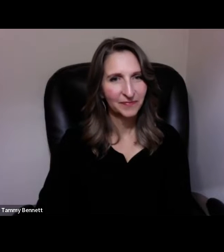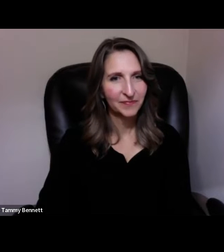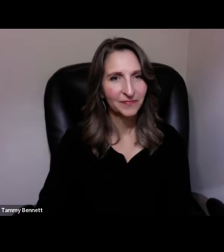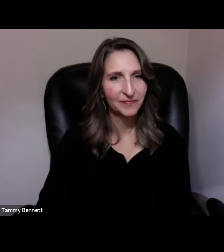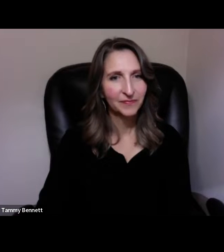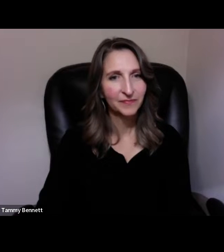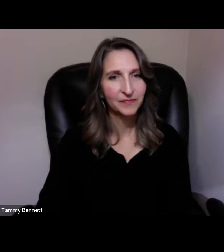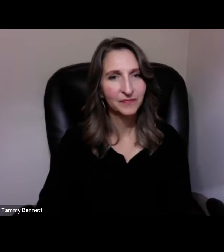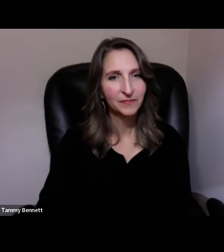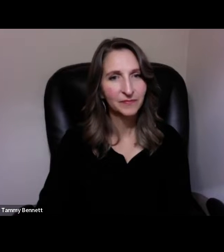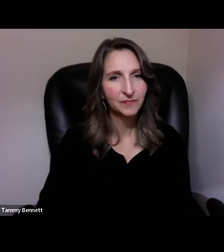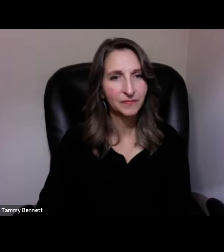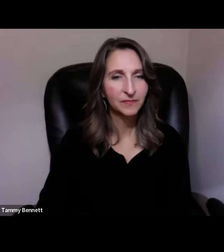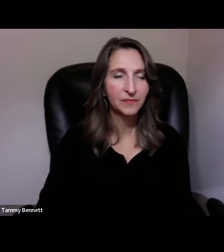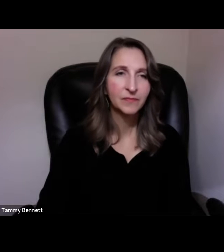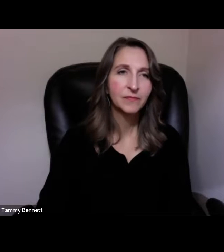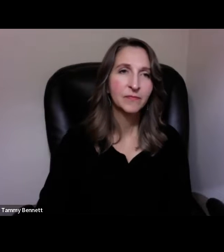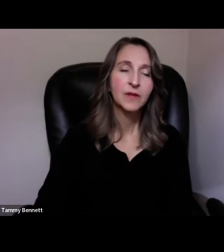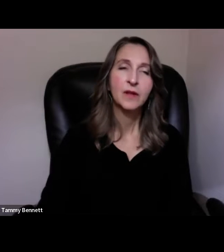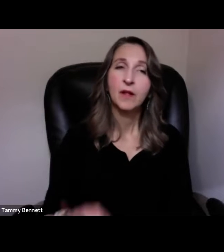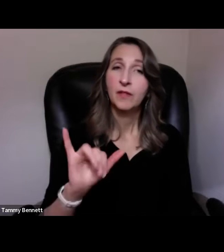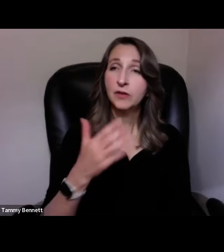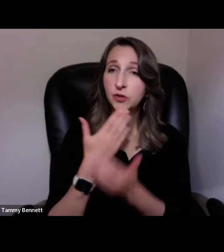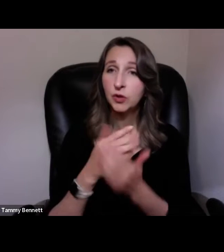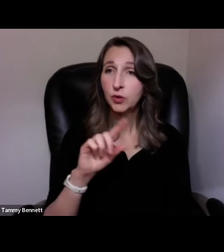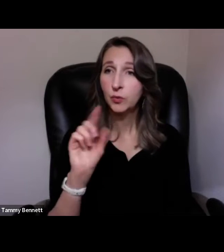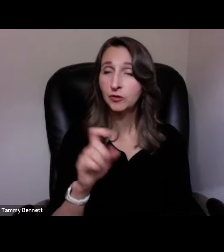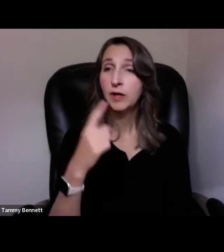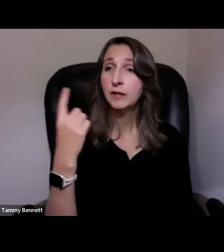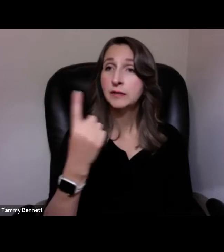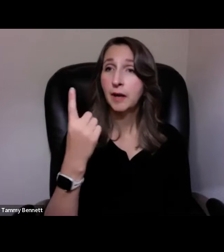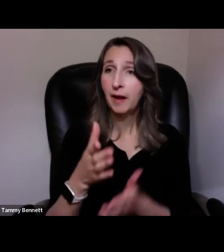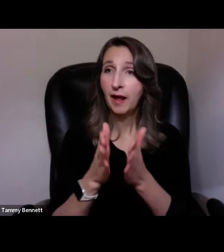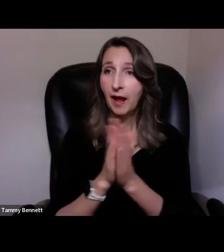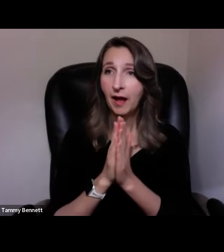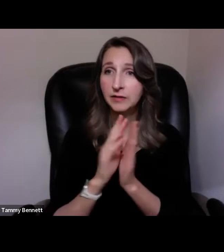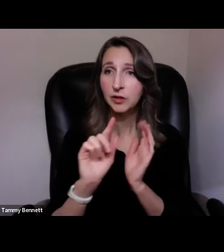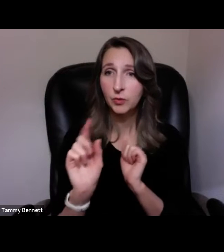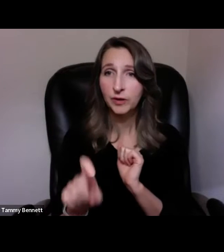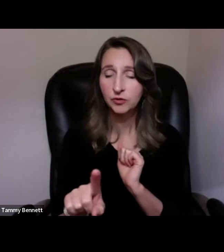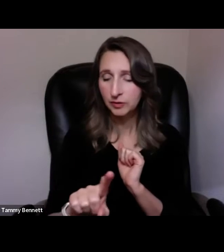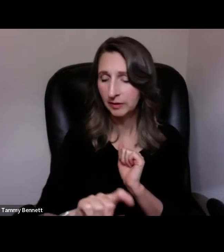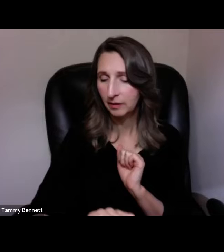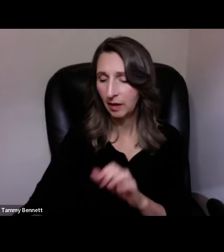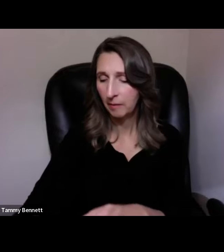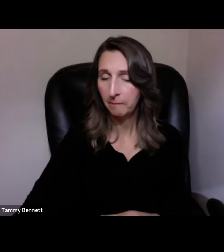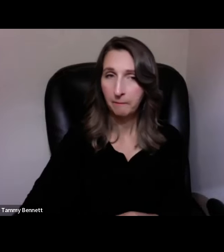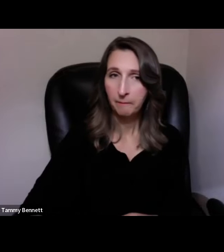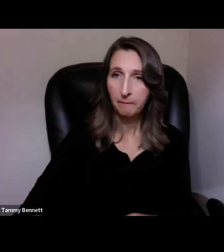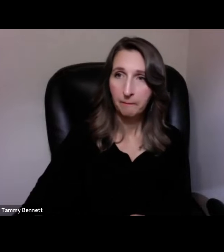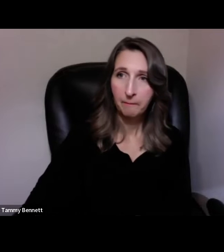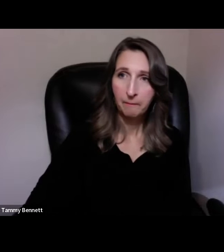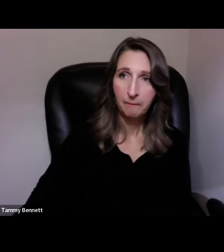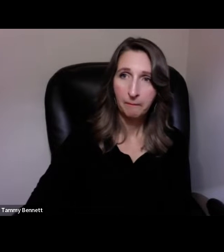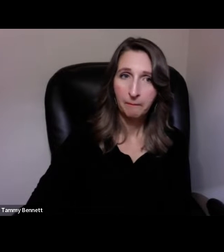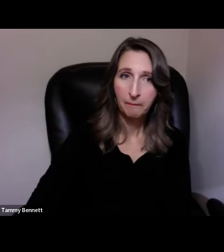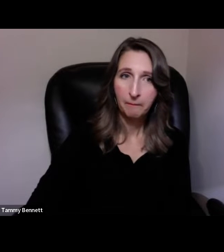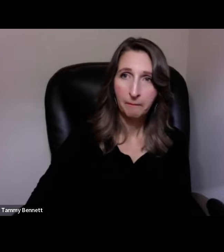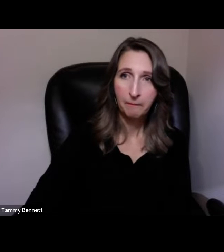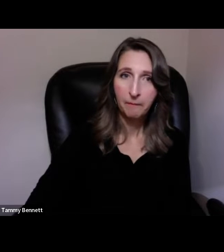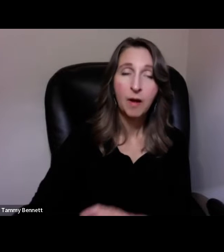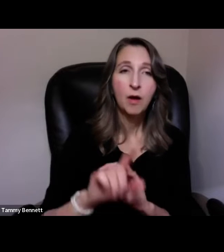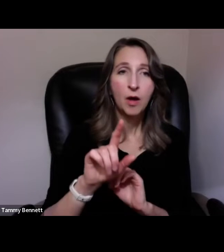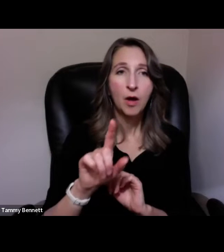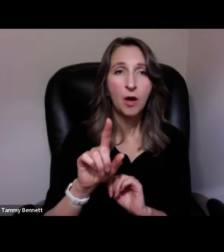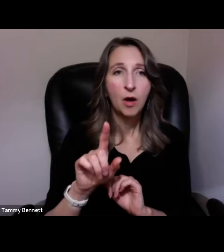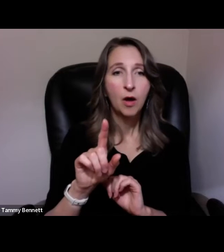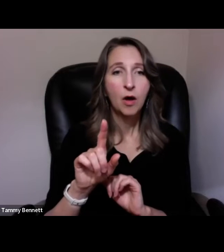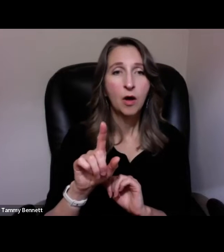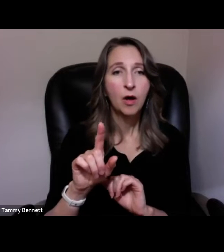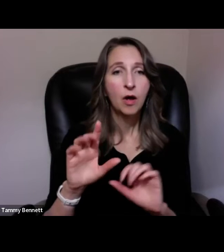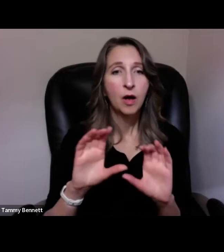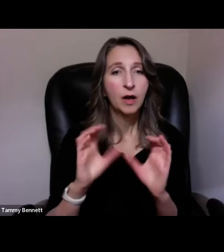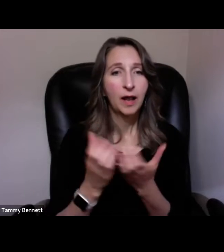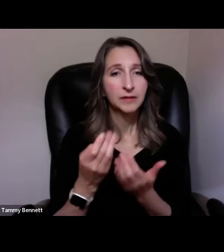That's a good question. We have somebody that says let me see advanced classes are in Baton Rouge.